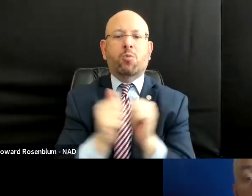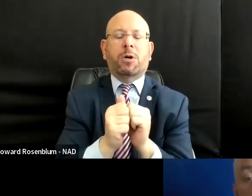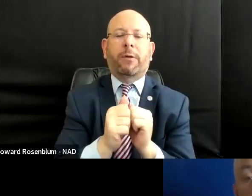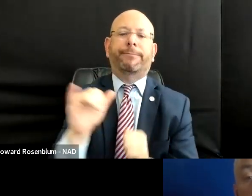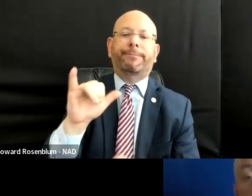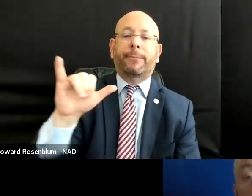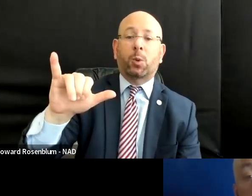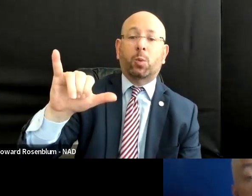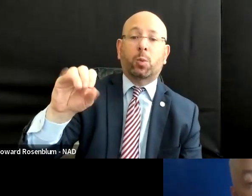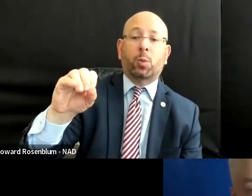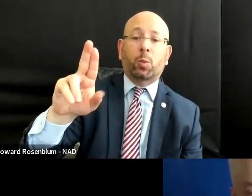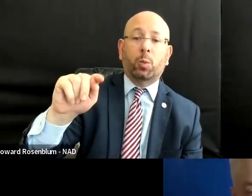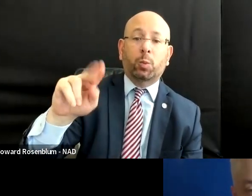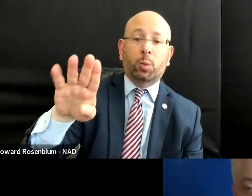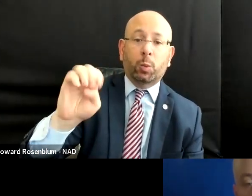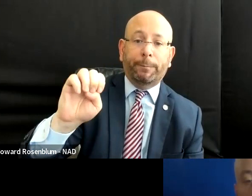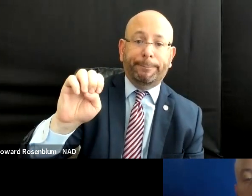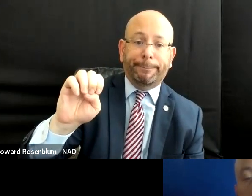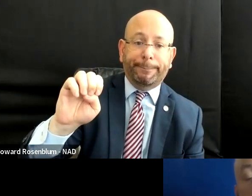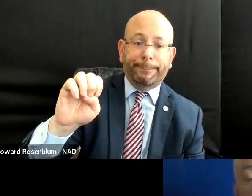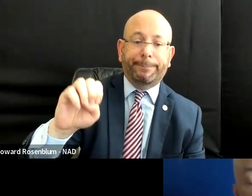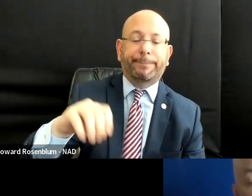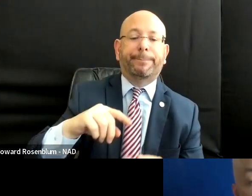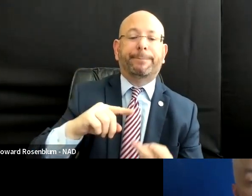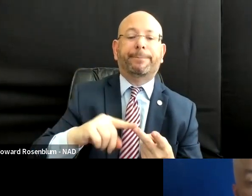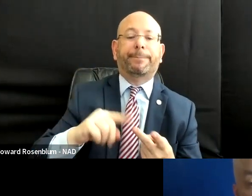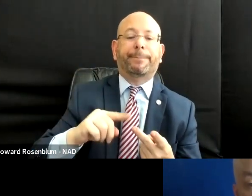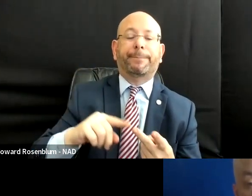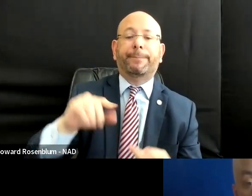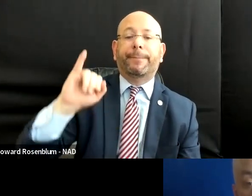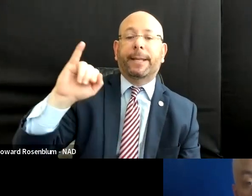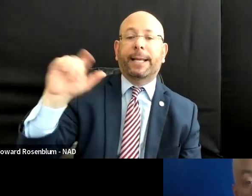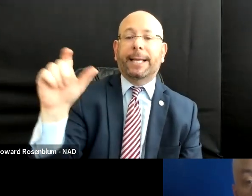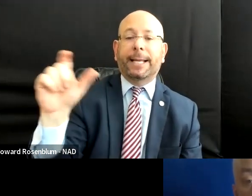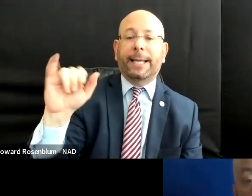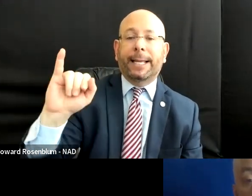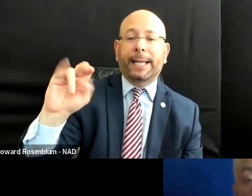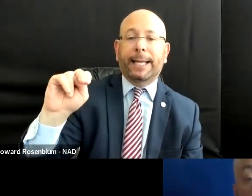lot and now there are tons of drivers for Uber and Lyft. Another partnership